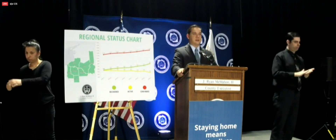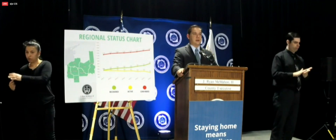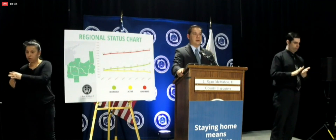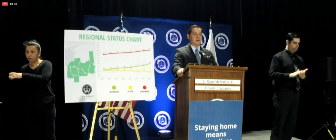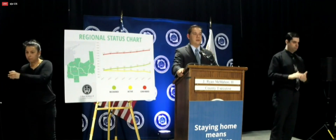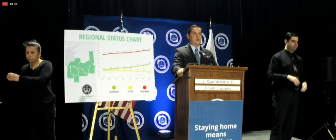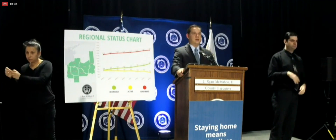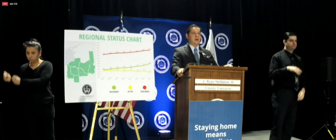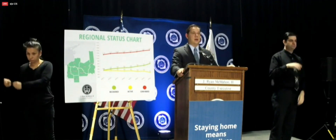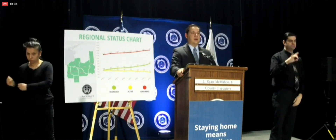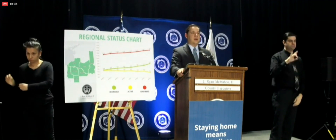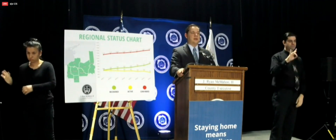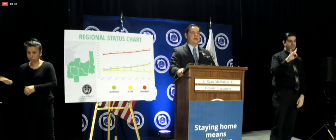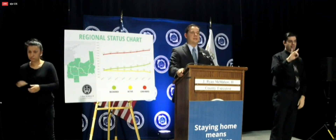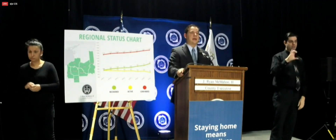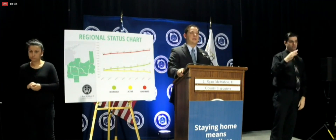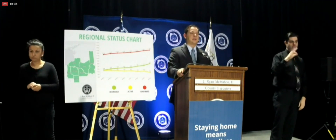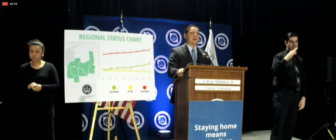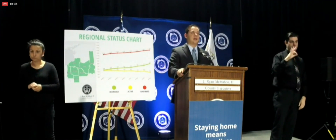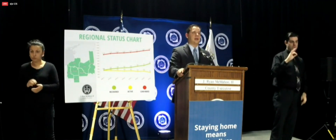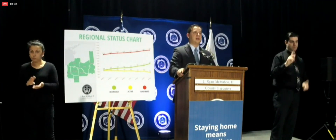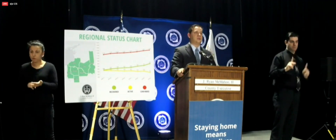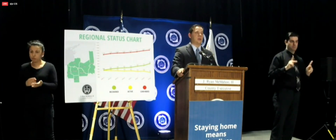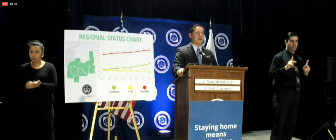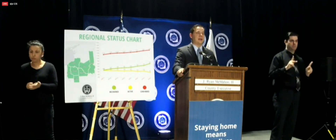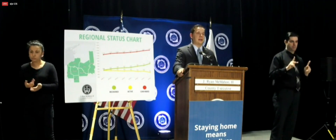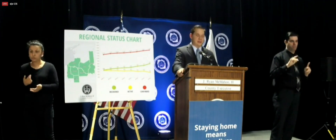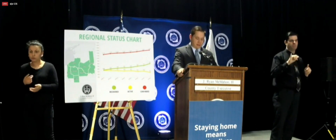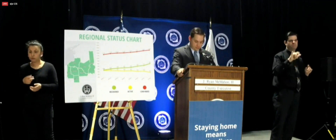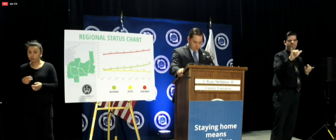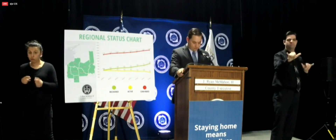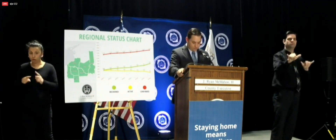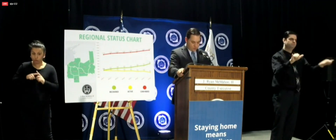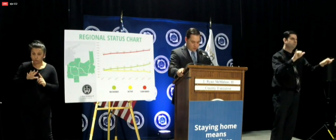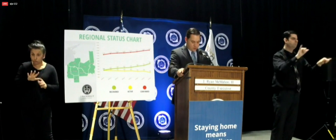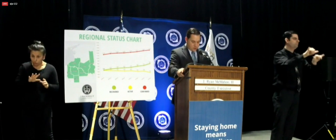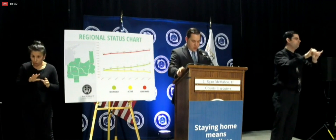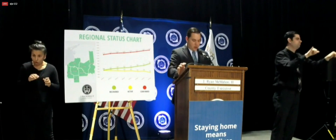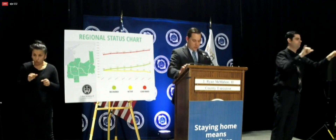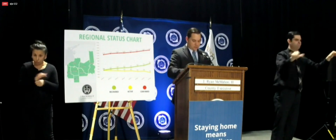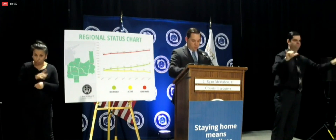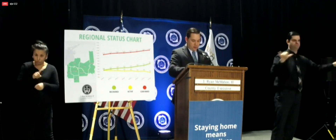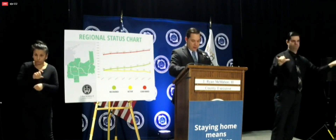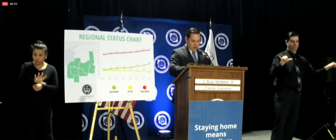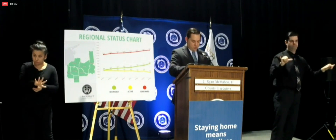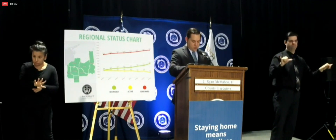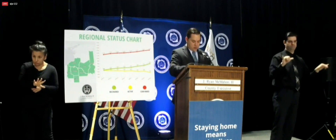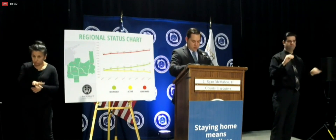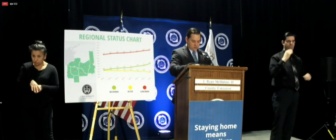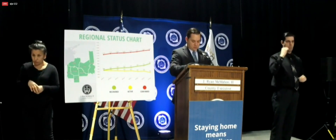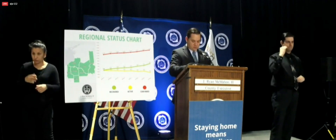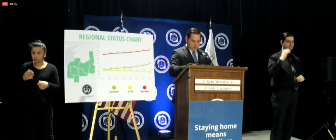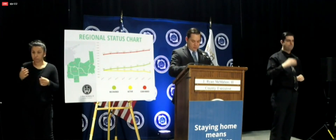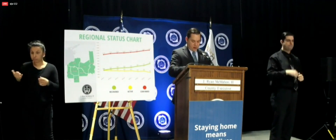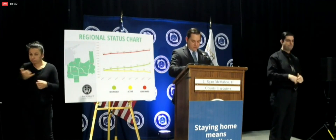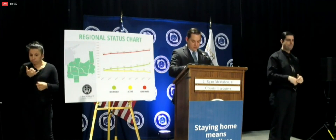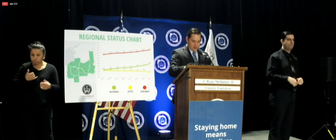AN ISOLATION OR QUARANTINE. THAT'S BOTH OUR POSITIVE CASES, AND ANY CONTACTS AND ANY DIRECT